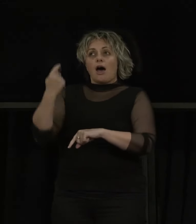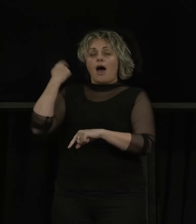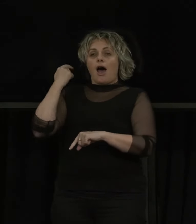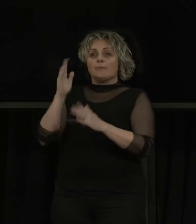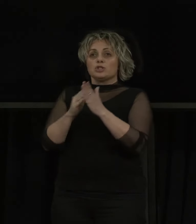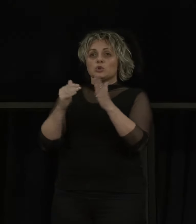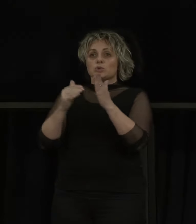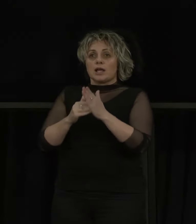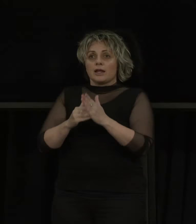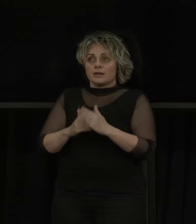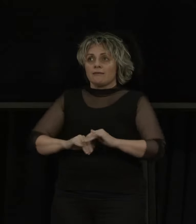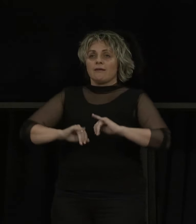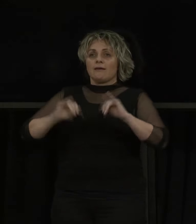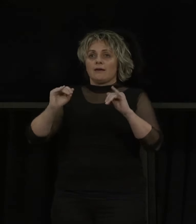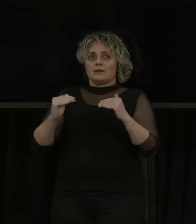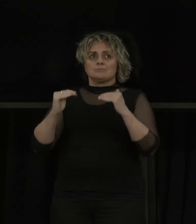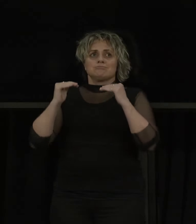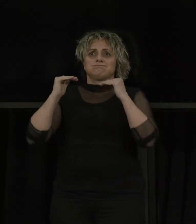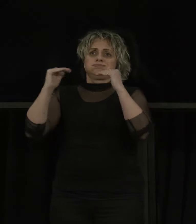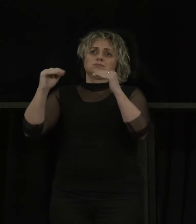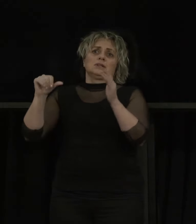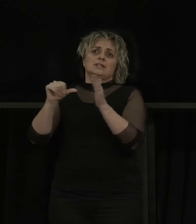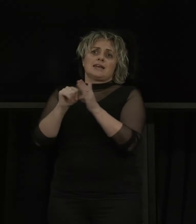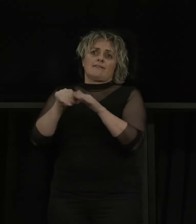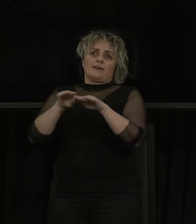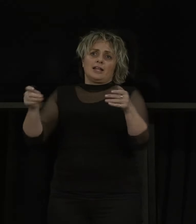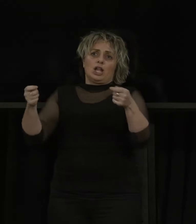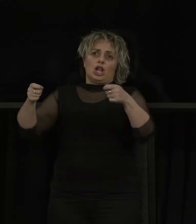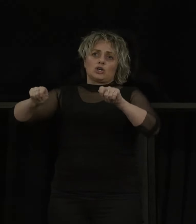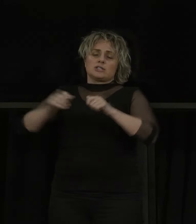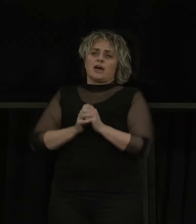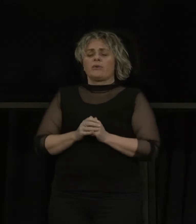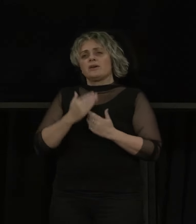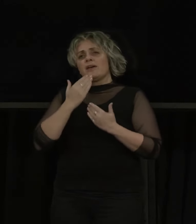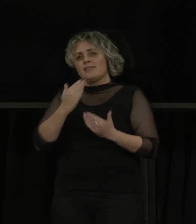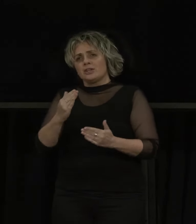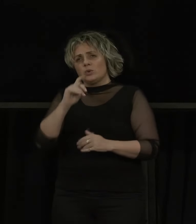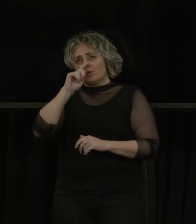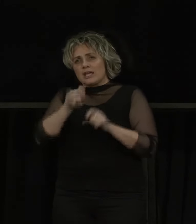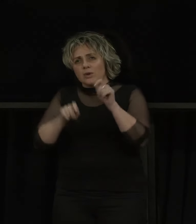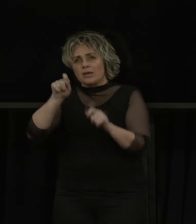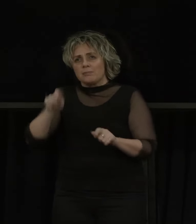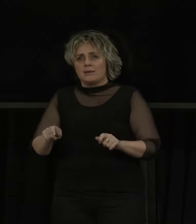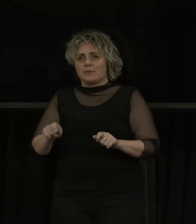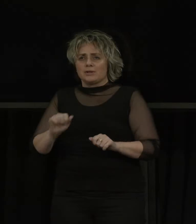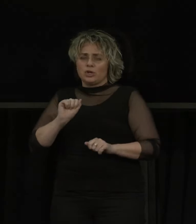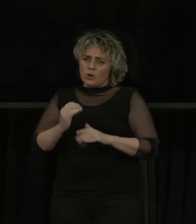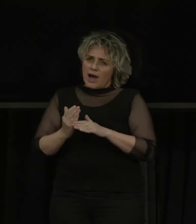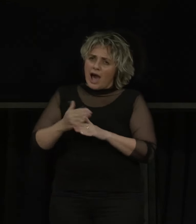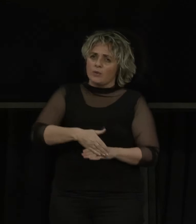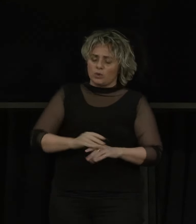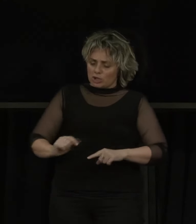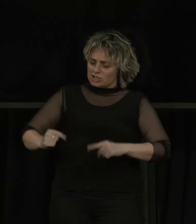associated with this outbreak